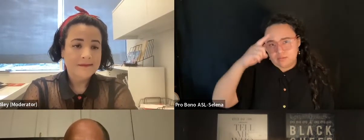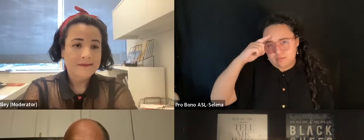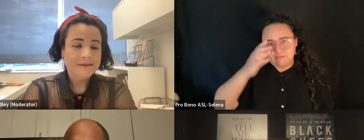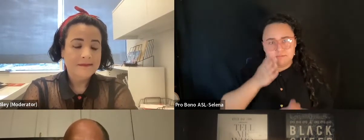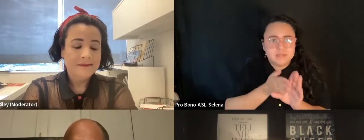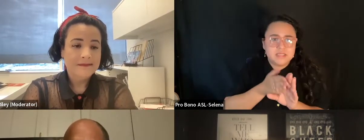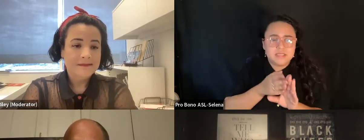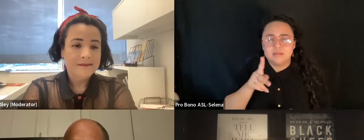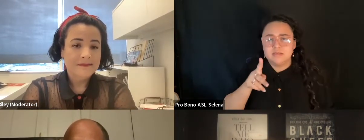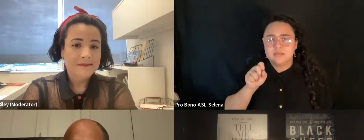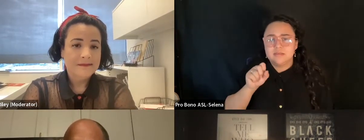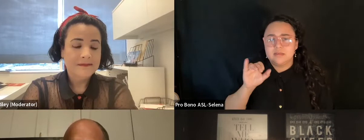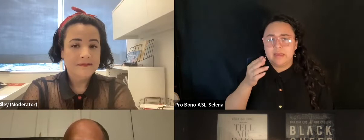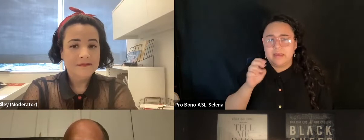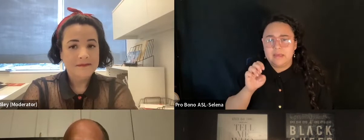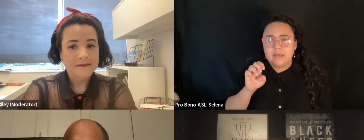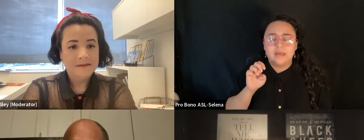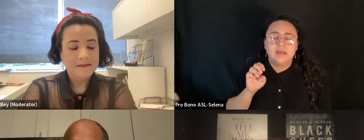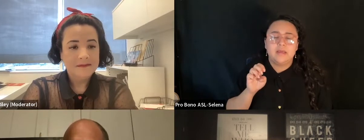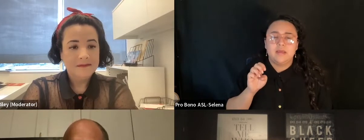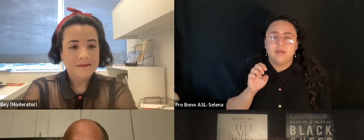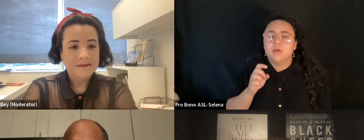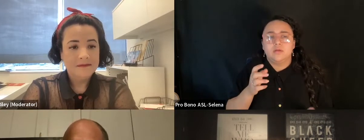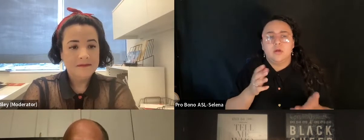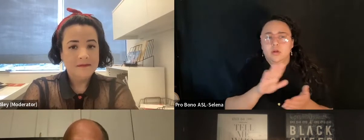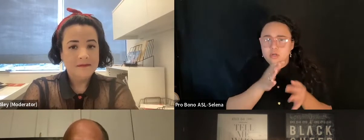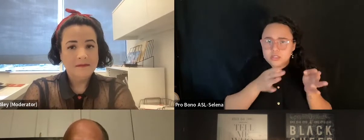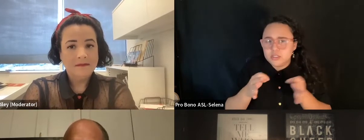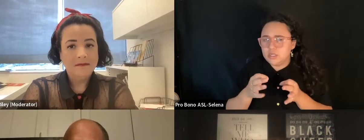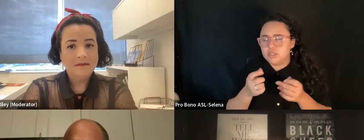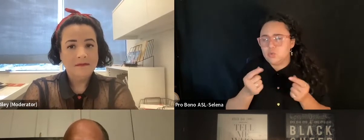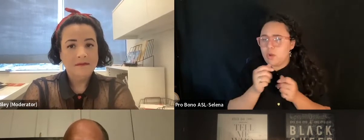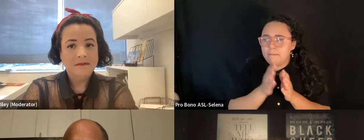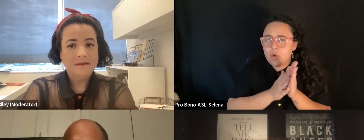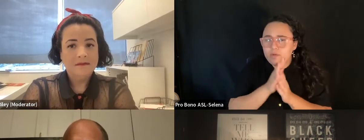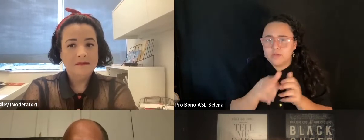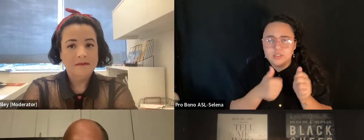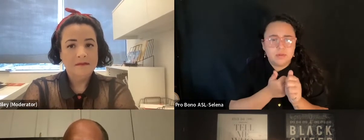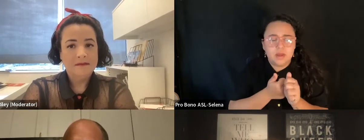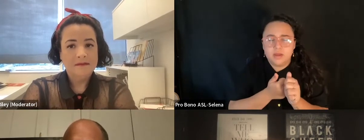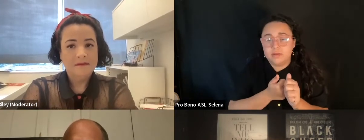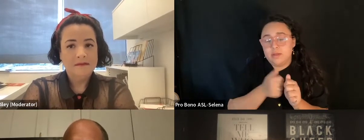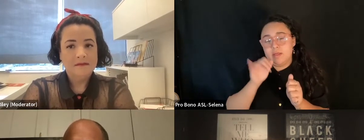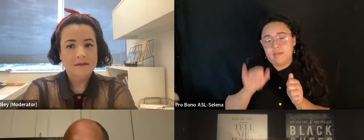in her life. And I think that is really interesting. People have been fascinated by trying to understand, you